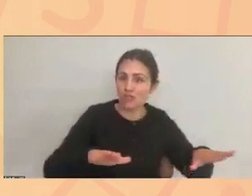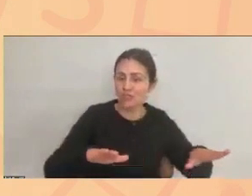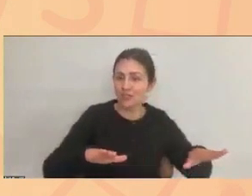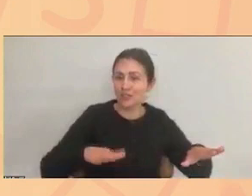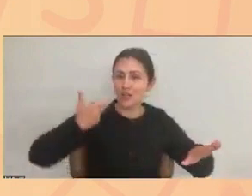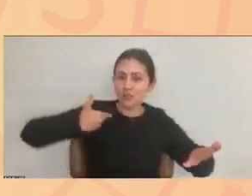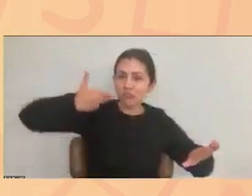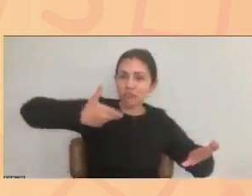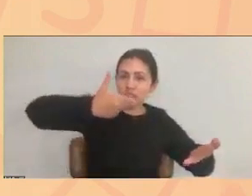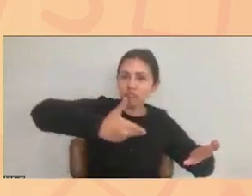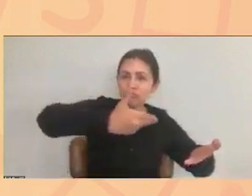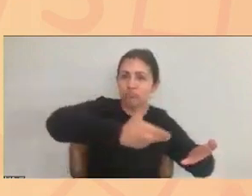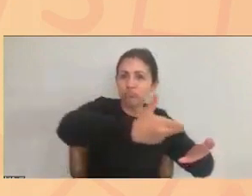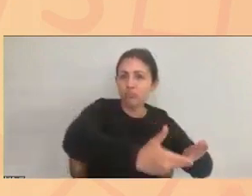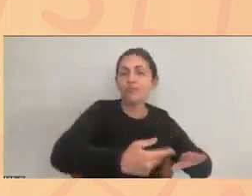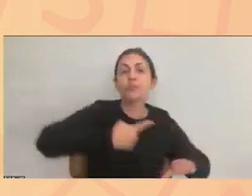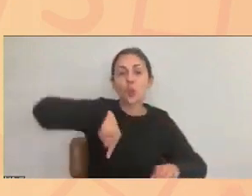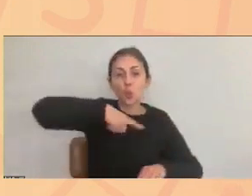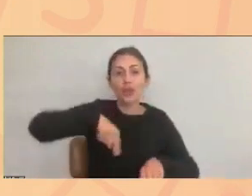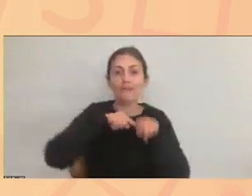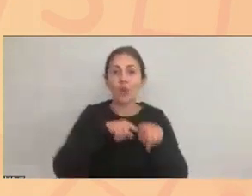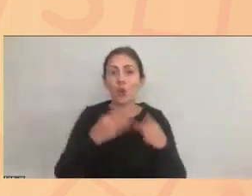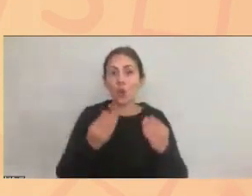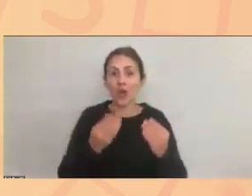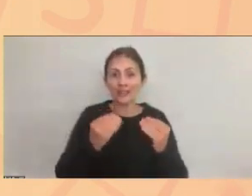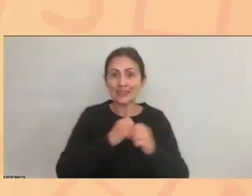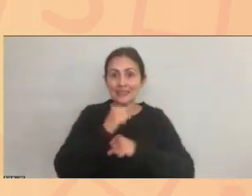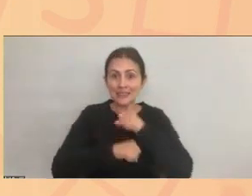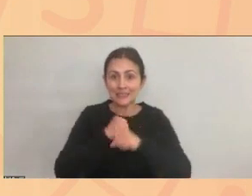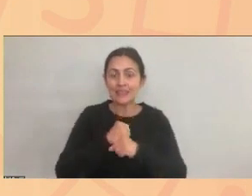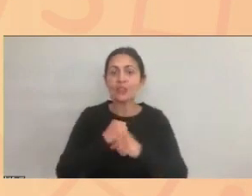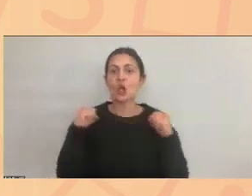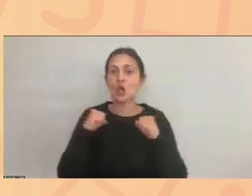wet season, cold season and dry season.